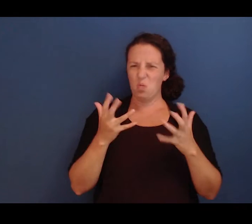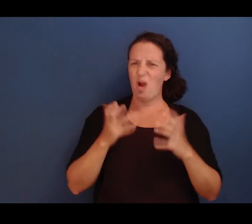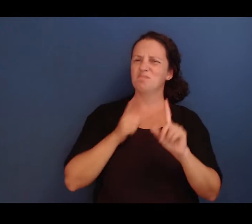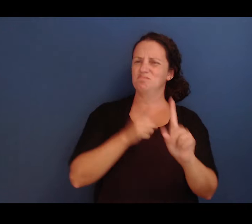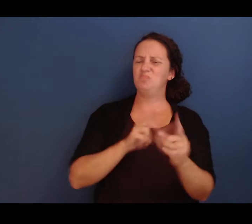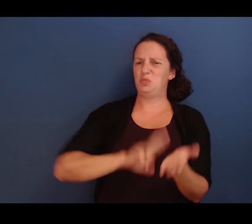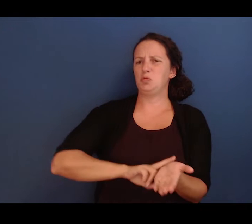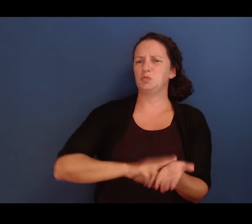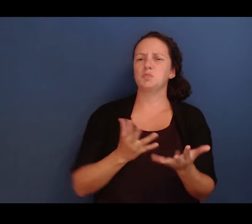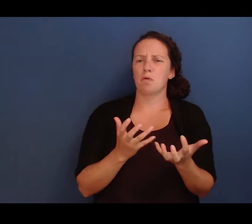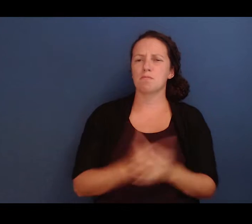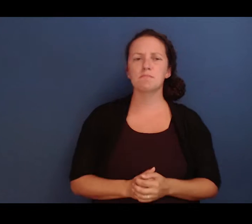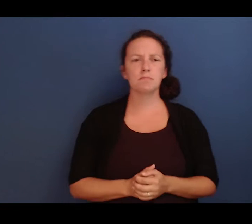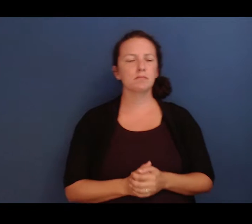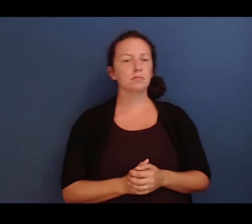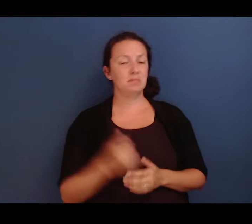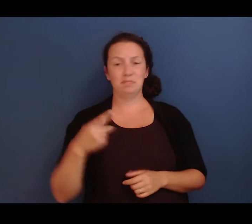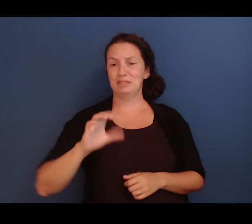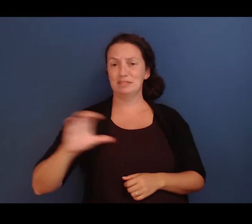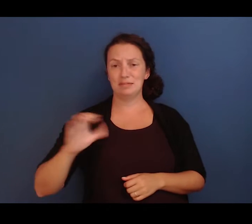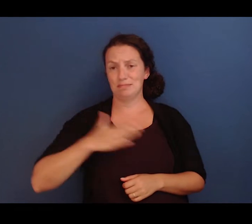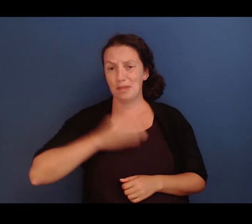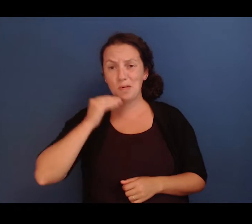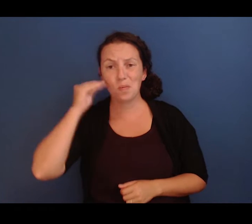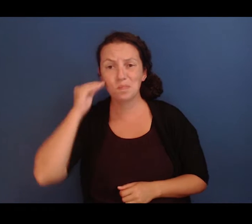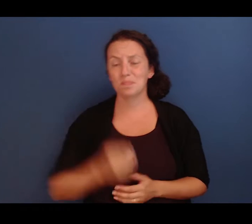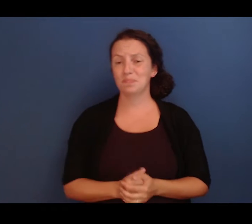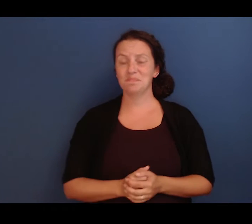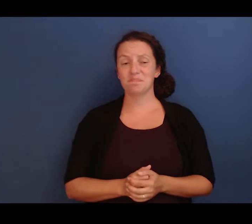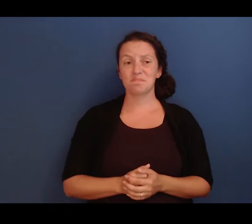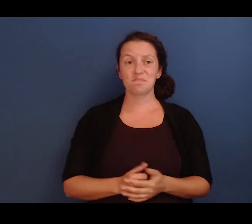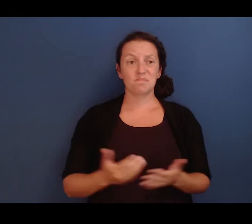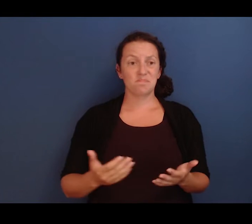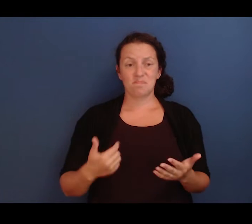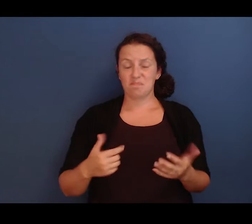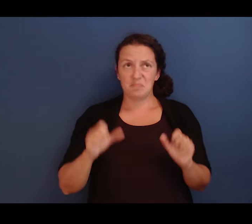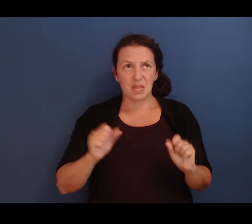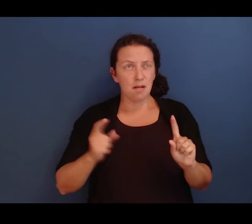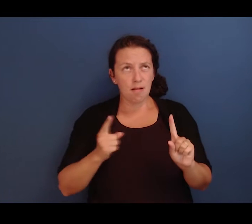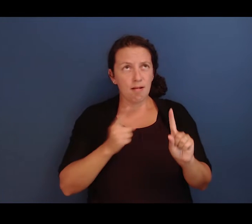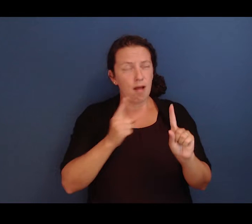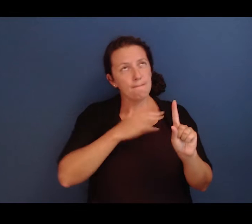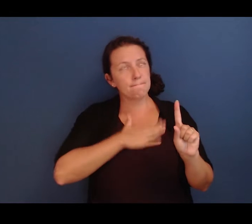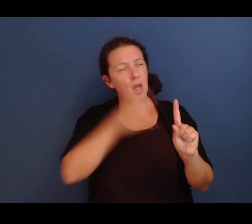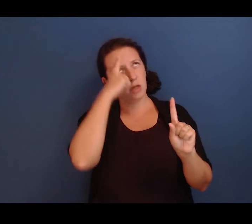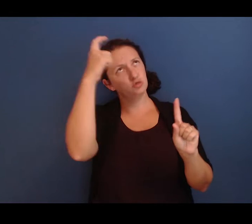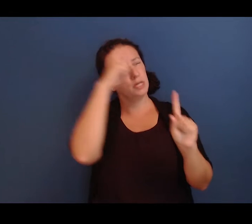that I wanted to be a nurse. PCC is my home. PCC is allowing me to achieve my dream.